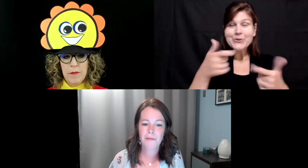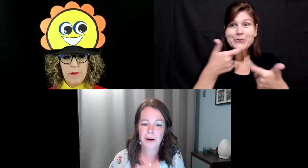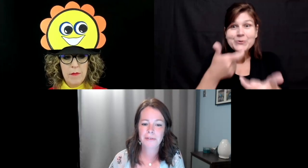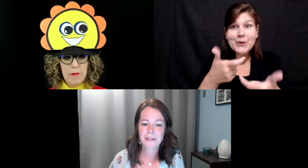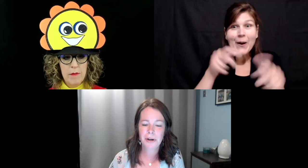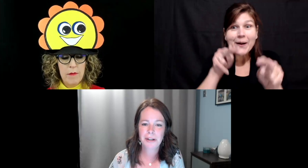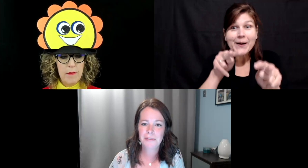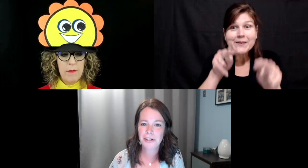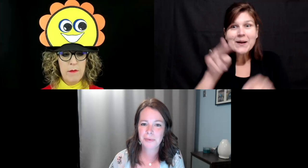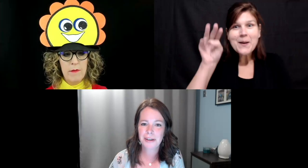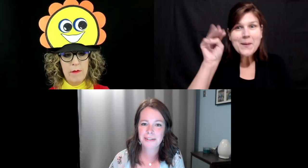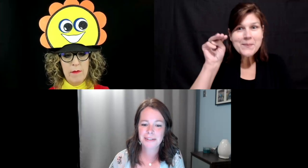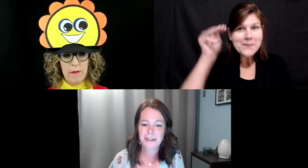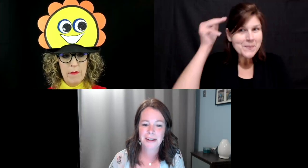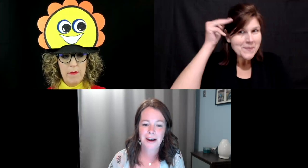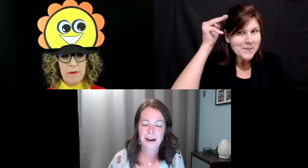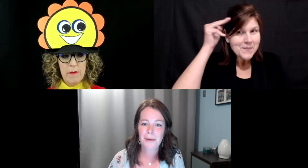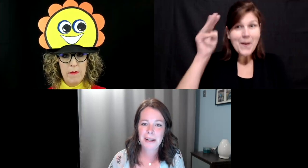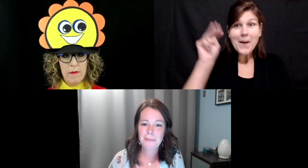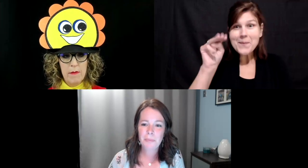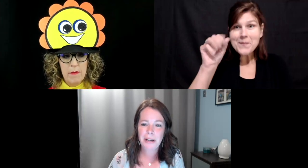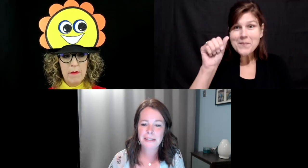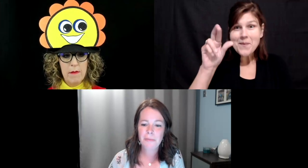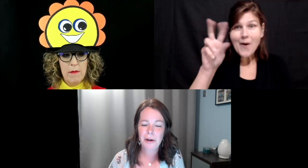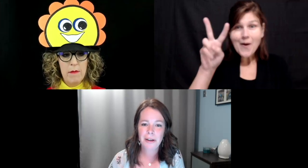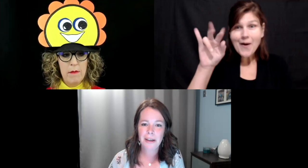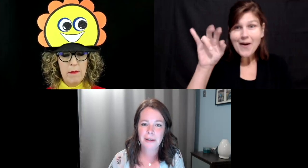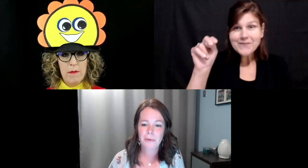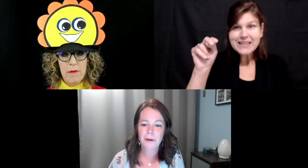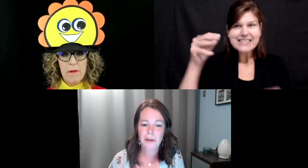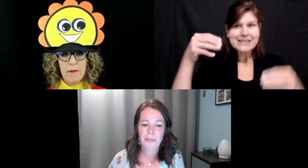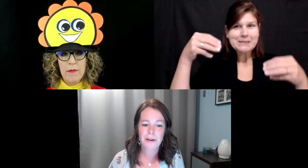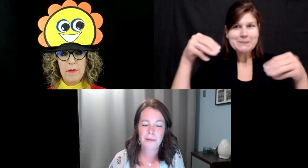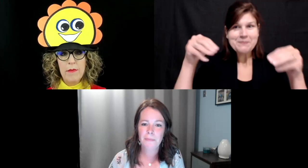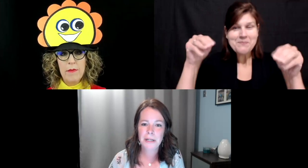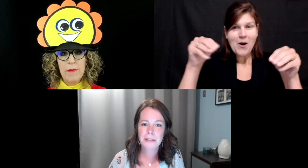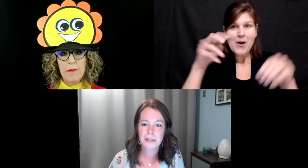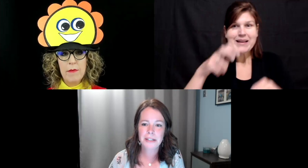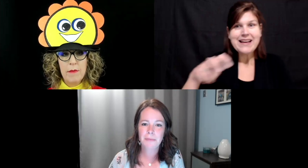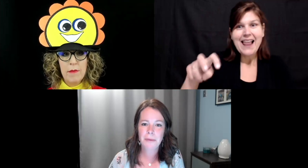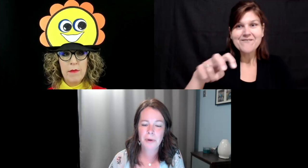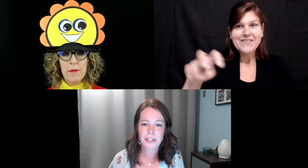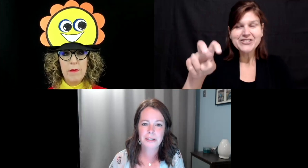of "Marvin's Market Adventure" with us. My name is Brandy Sebera and I work with the Minnesota DeafBlind Project